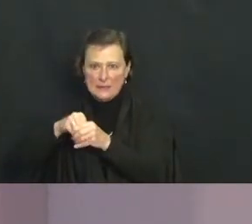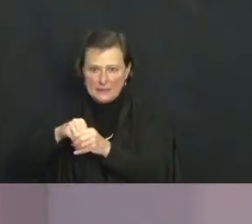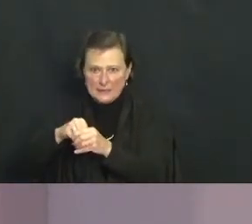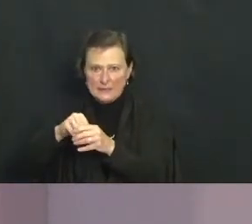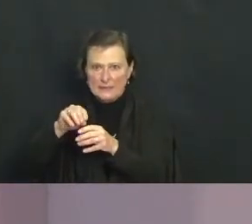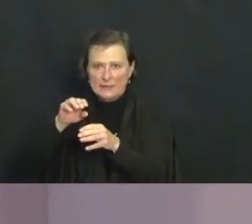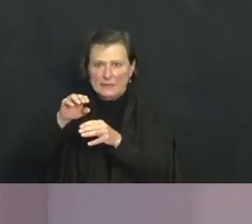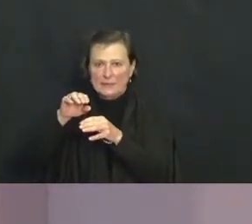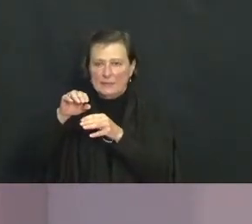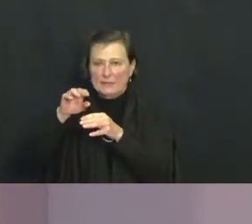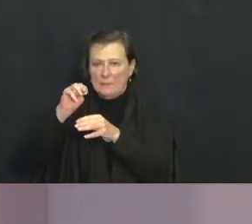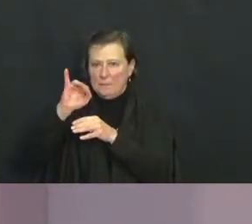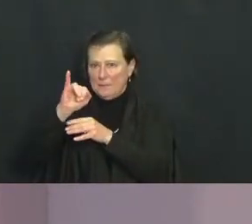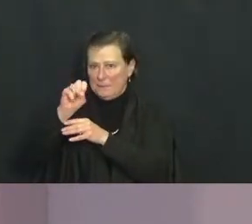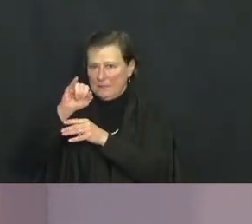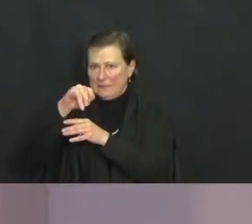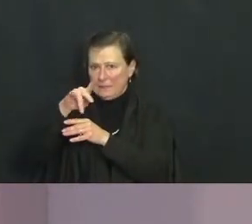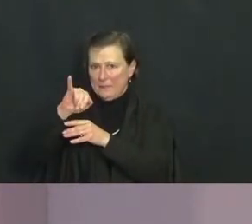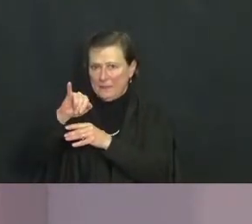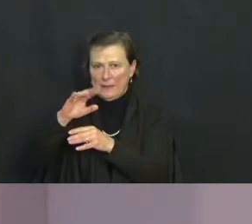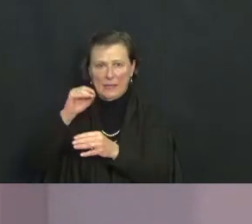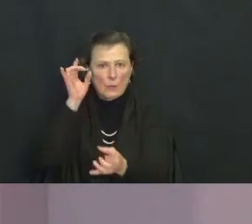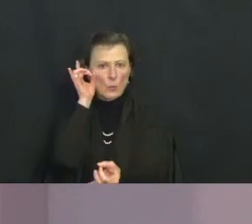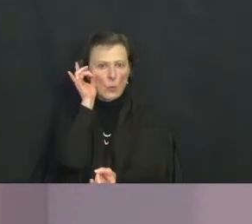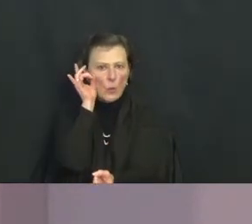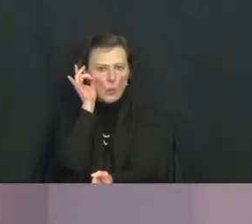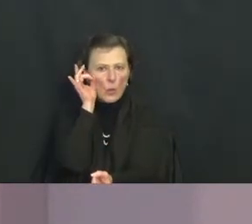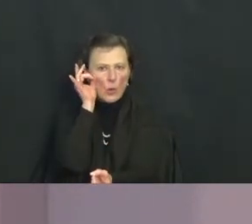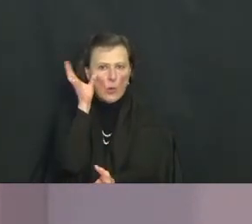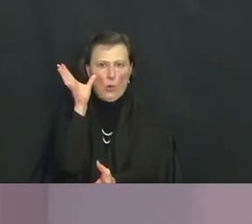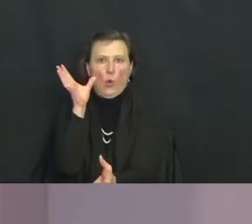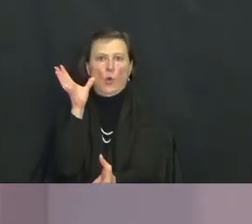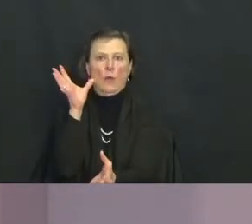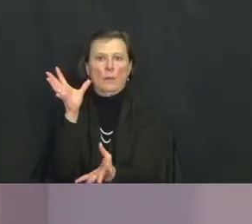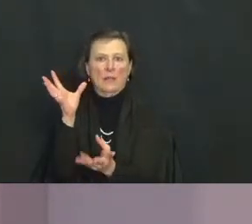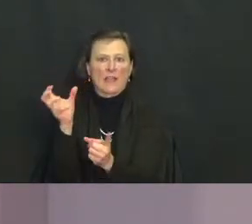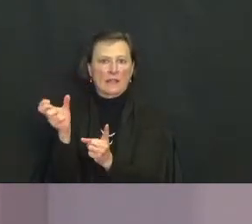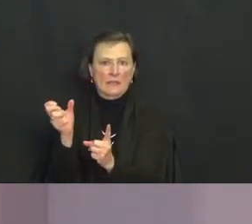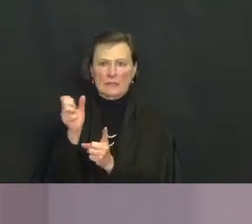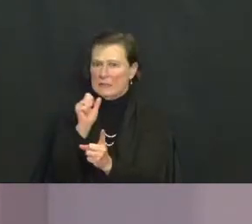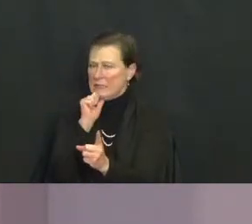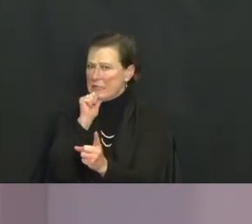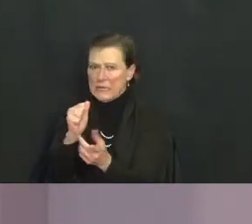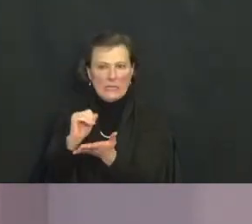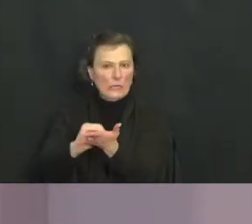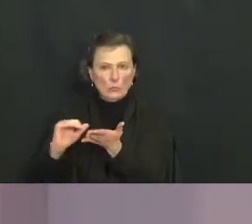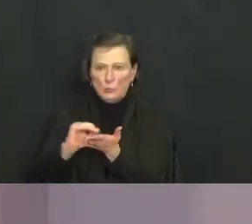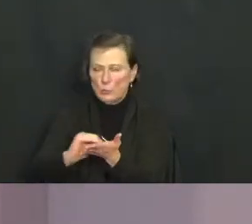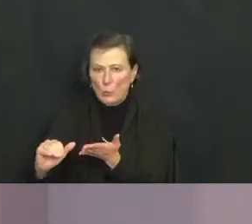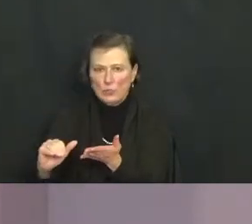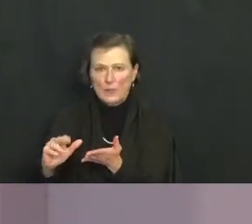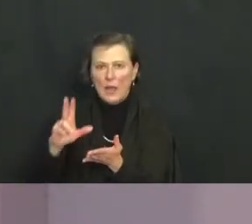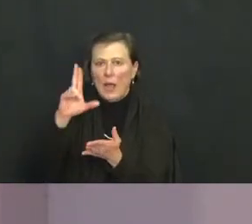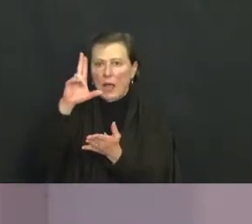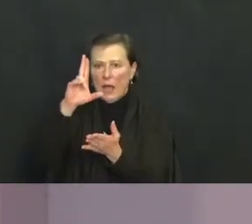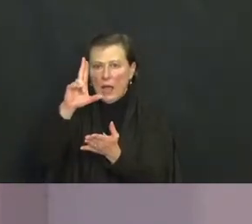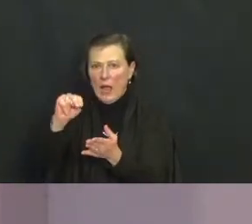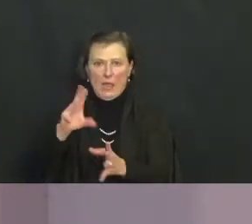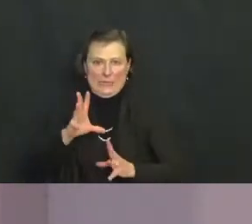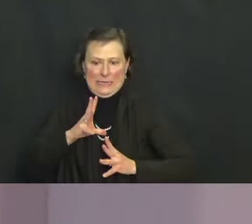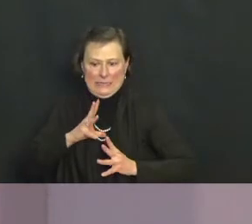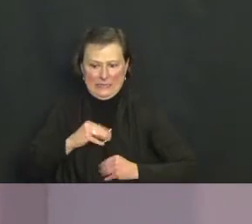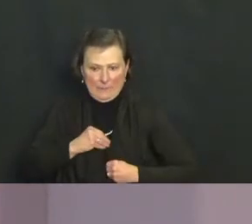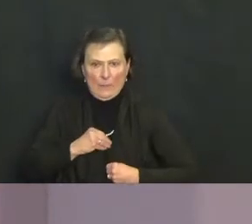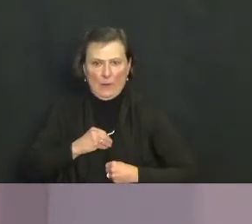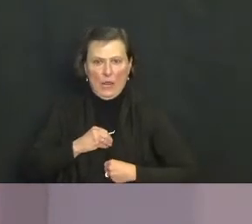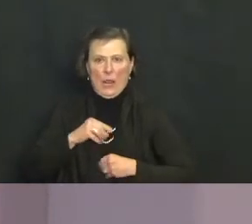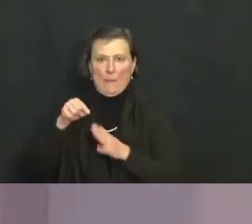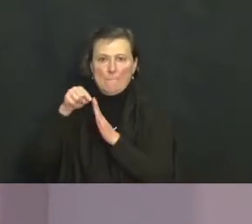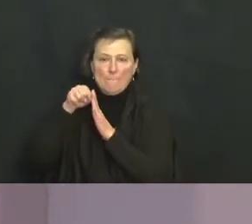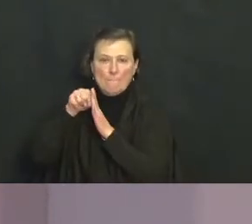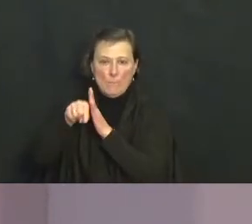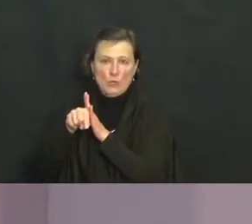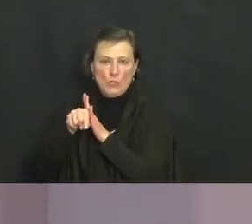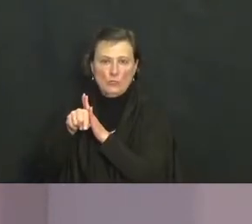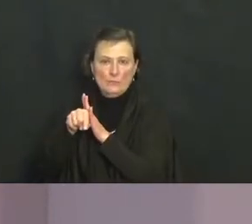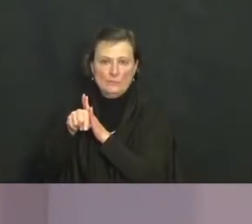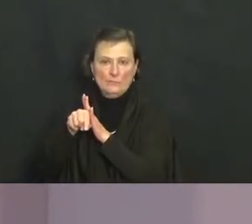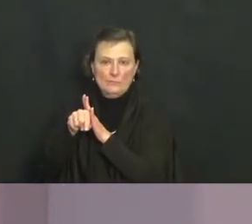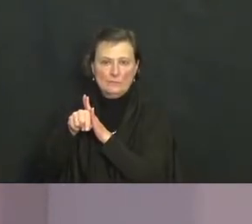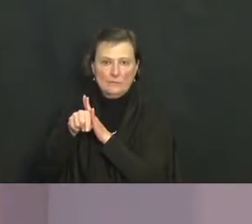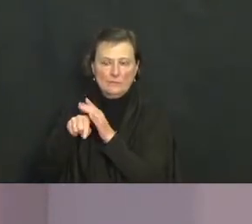And, was horribly, brutally, inexcusably, and unacceptably murdered.